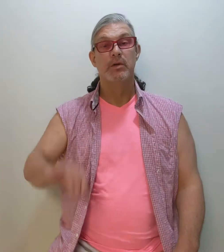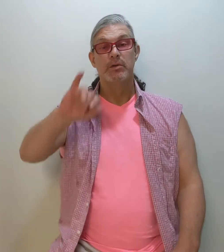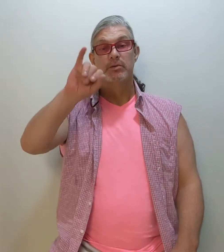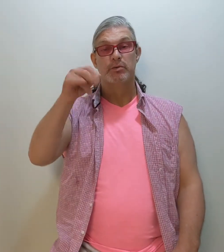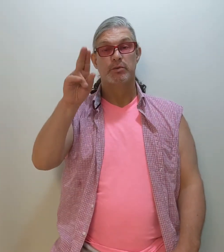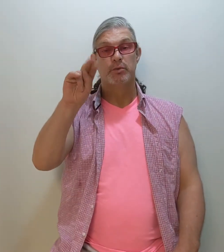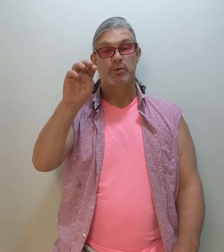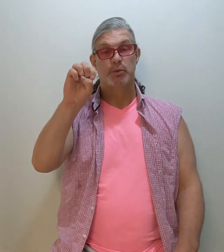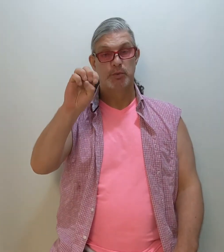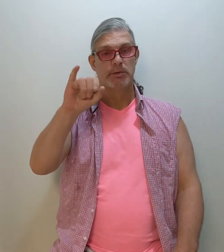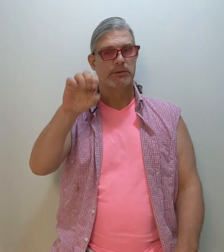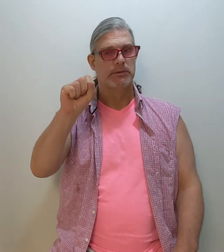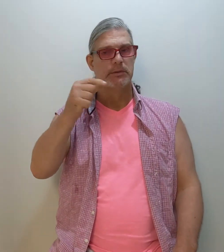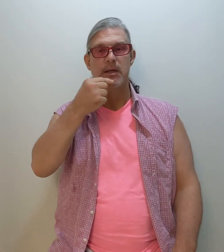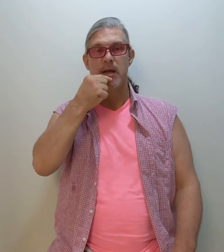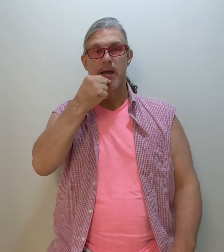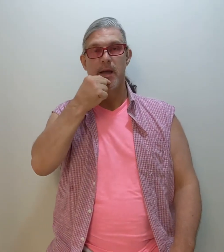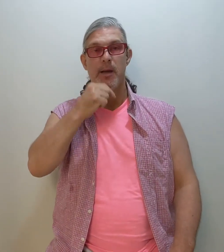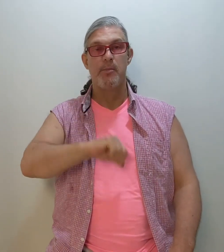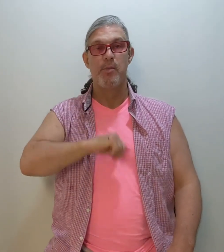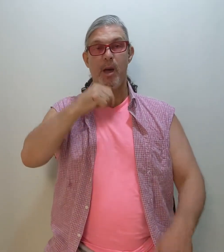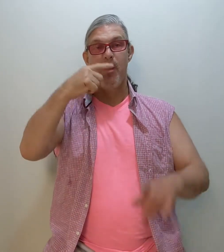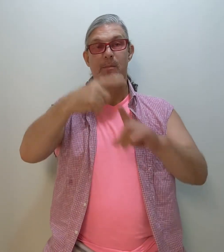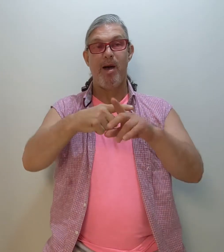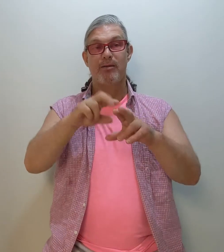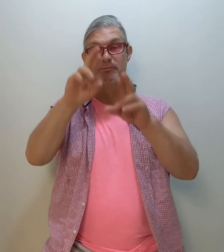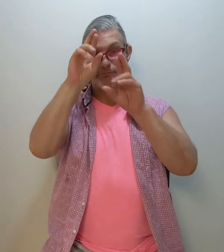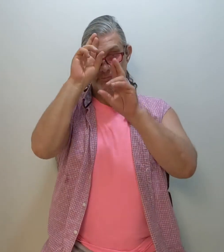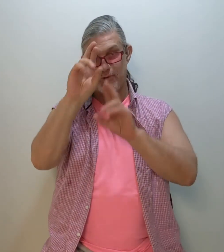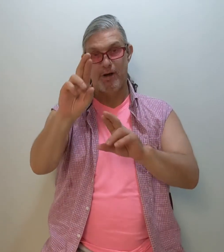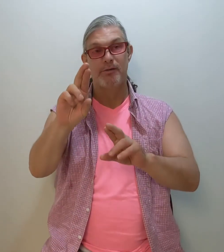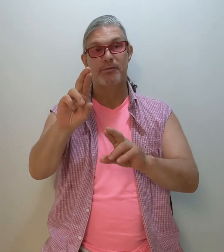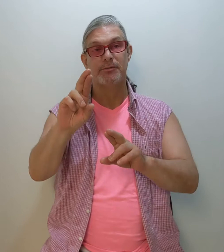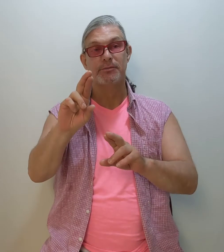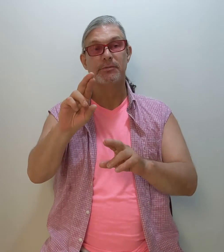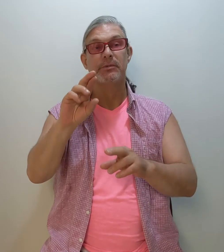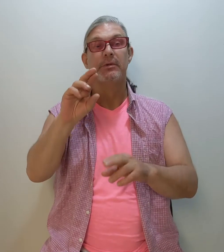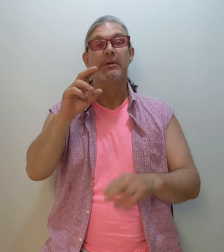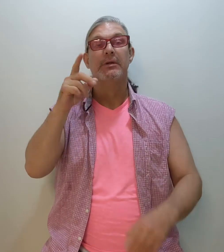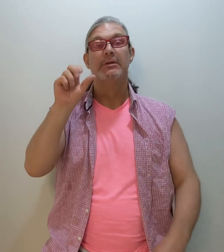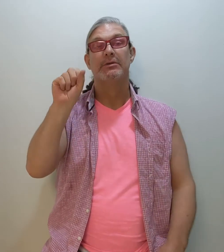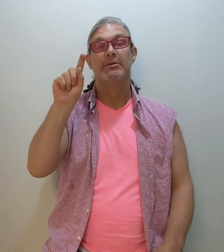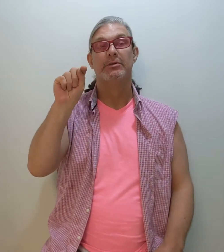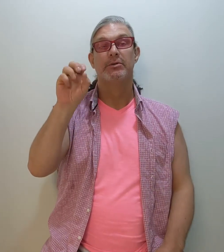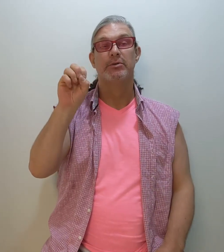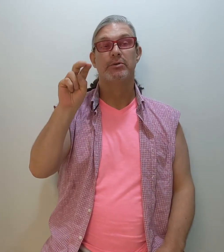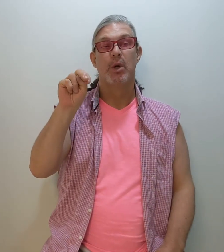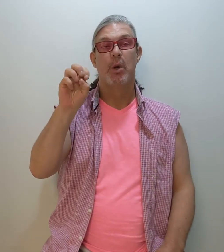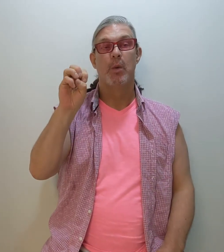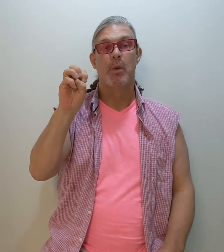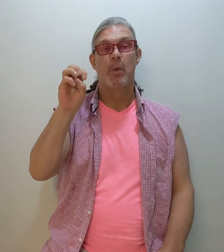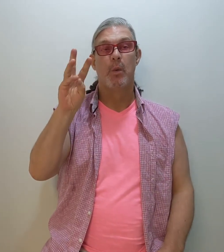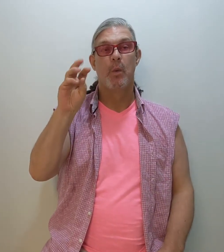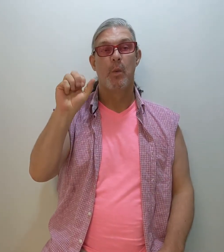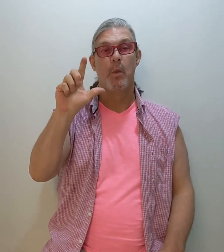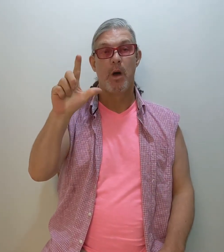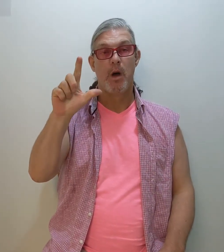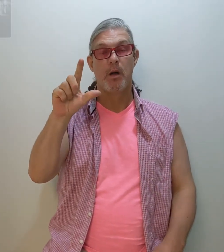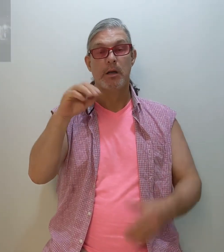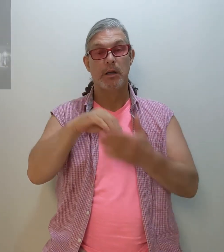June is Gay Pride Month to honor the Stonewall Uprising